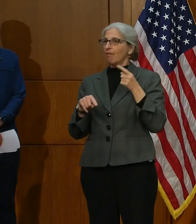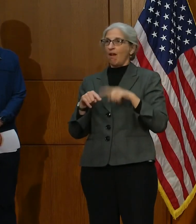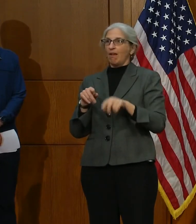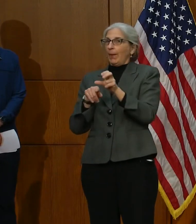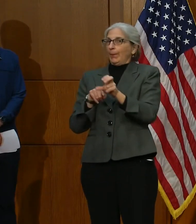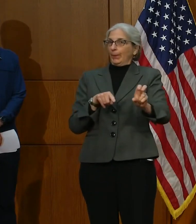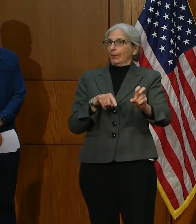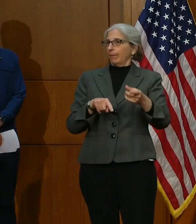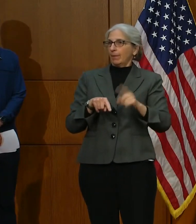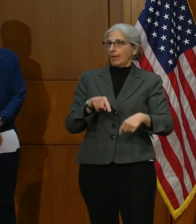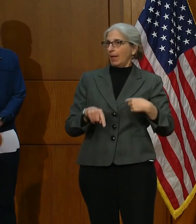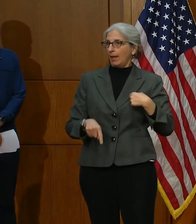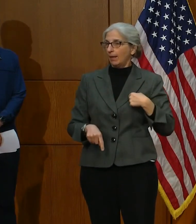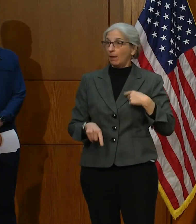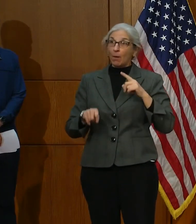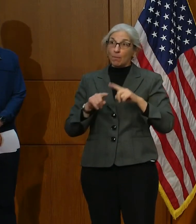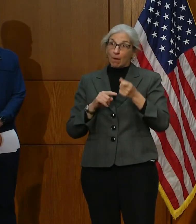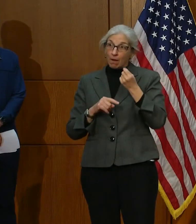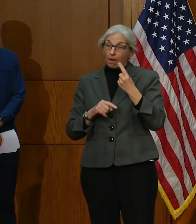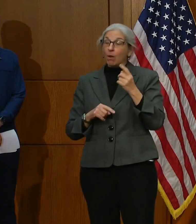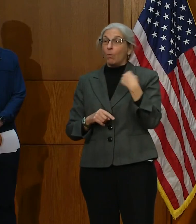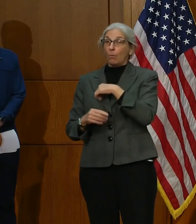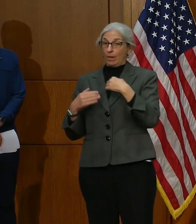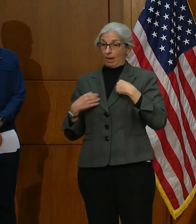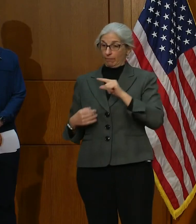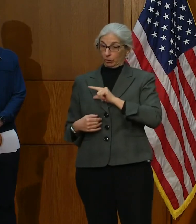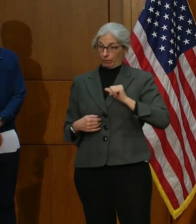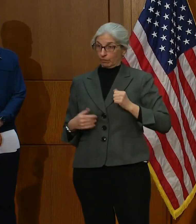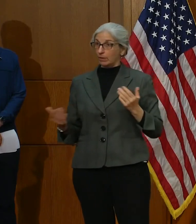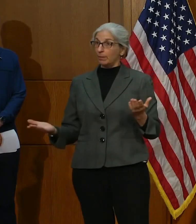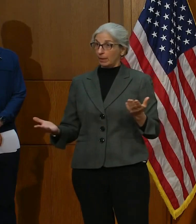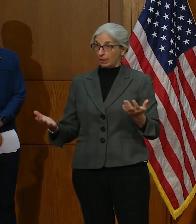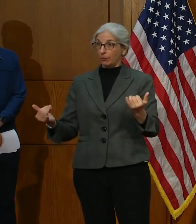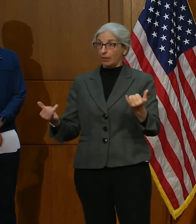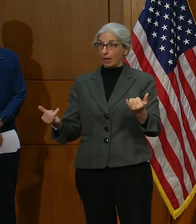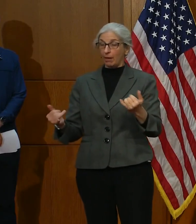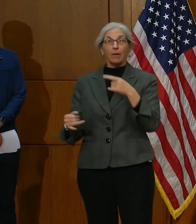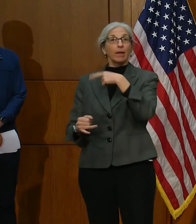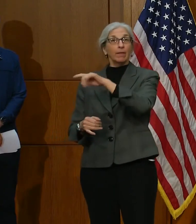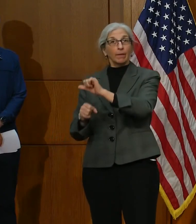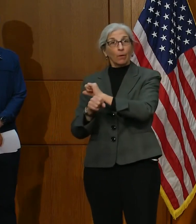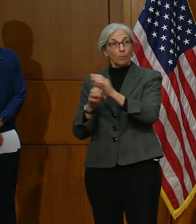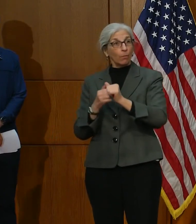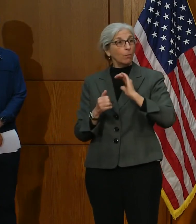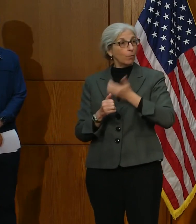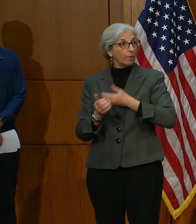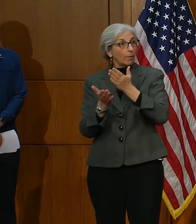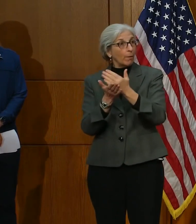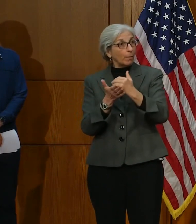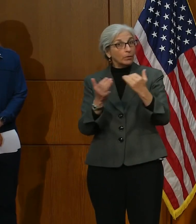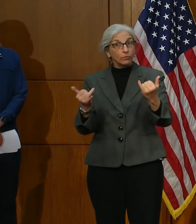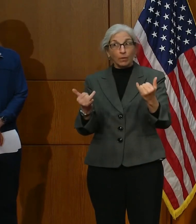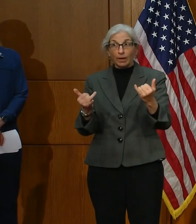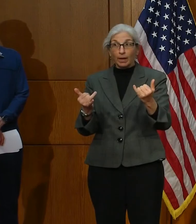AGENCIES. AND SO I DON'T HAVE ANY CONTROL OVER THAT. THE OTHER MECHANISM. THOSE WE HAVE